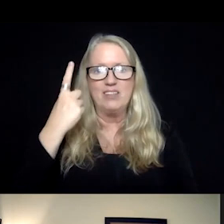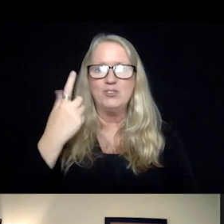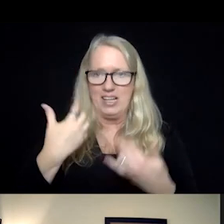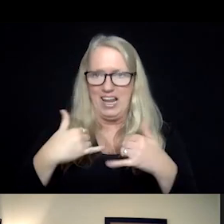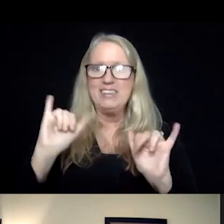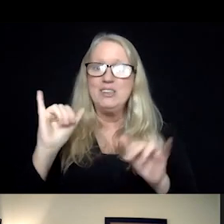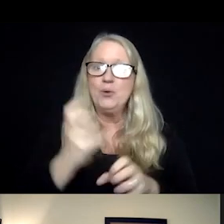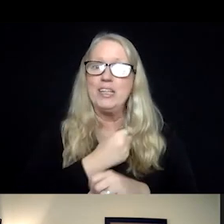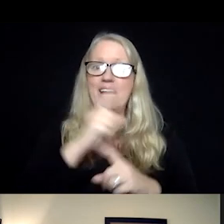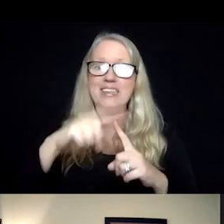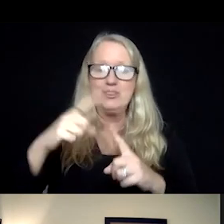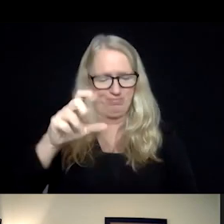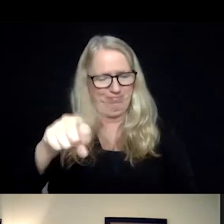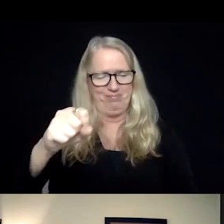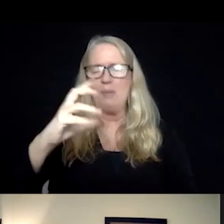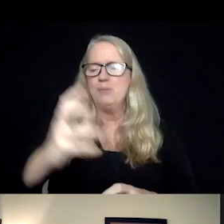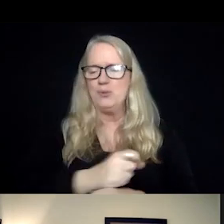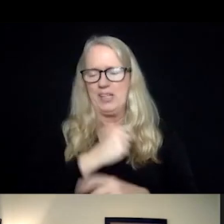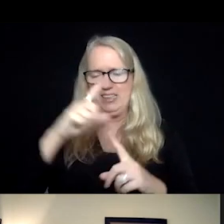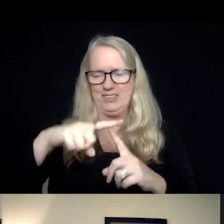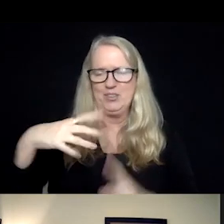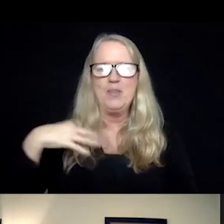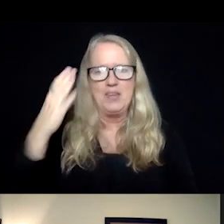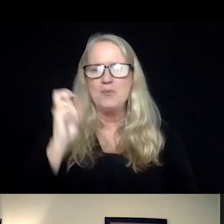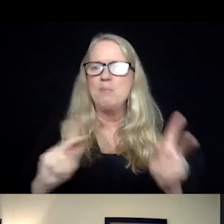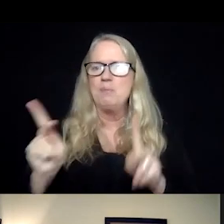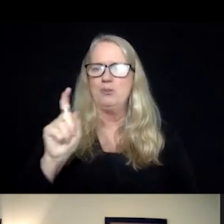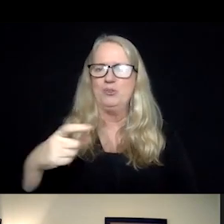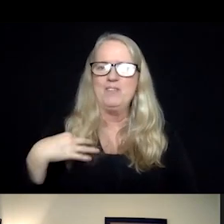YOU GET A SHIRT. THAT IS WHY FOLKS SHOULD VOLUNTEER. DOES NOT MATTER IF YOU ARE RIGHT.